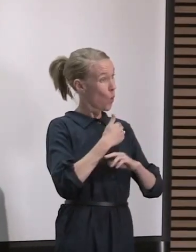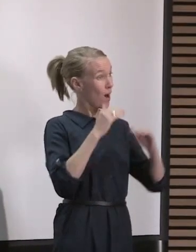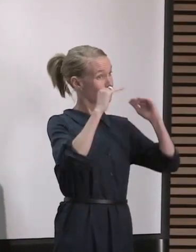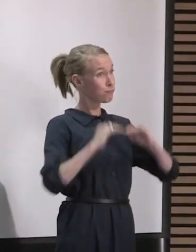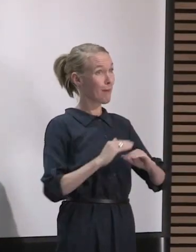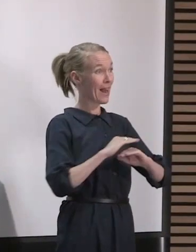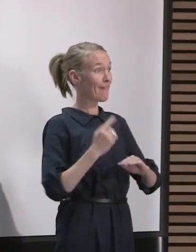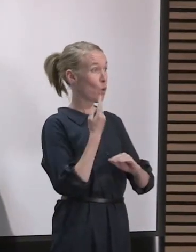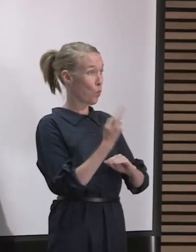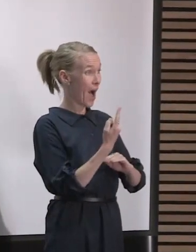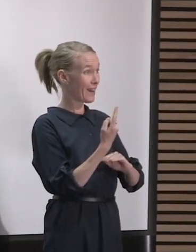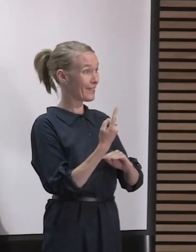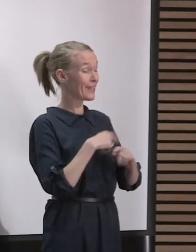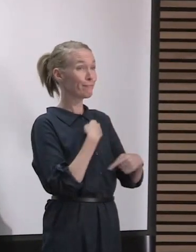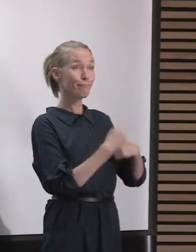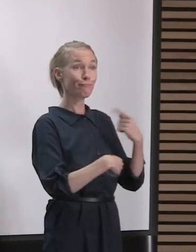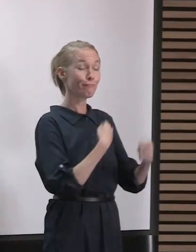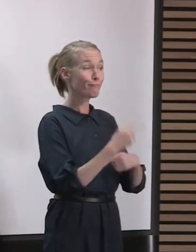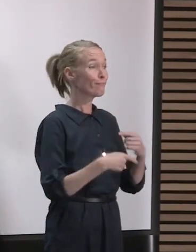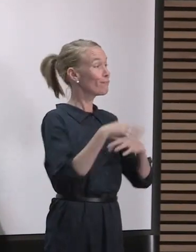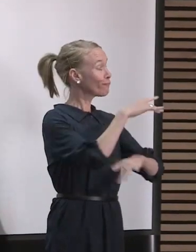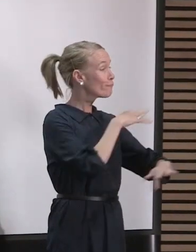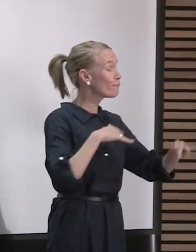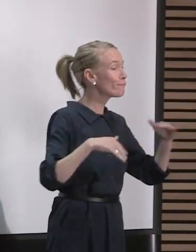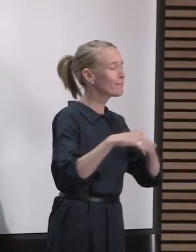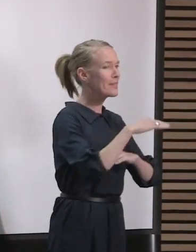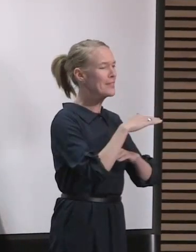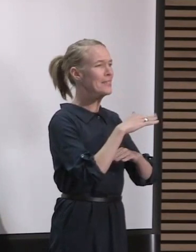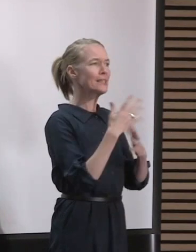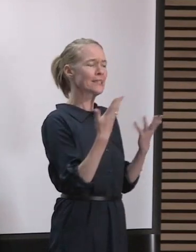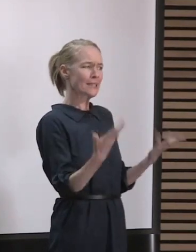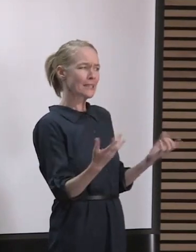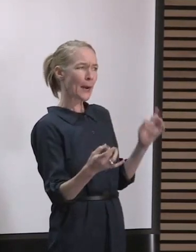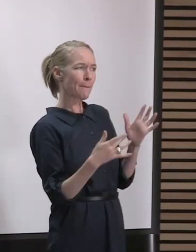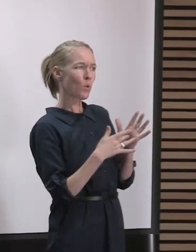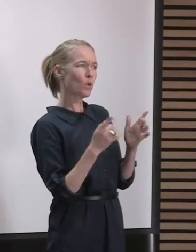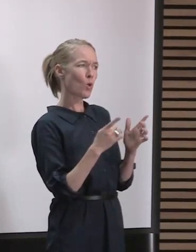did well in being able to get back to level 1, and we spent